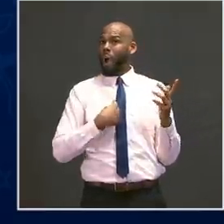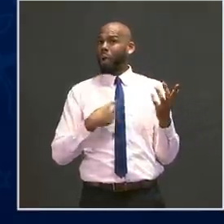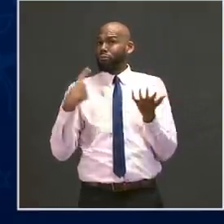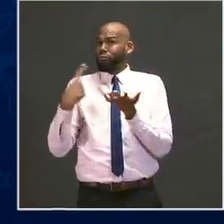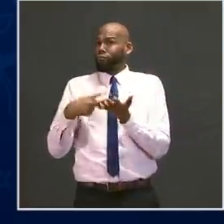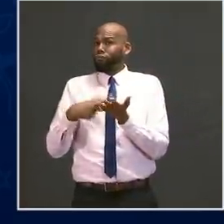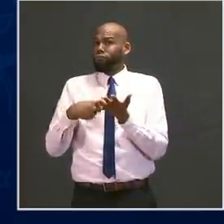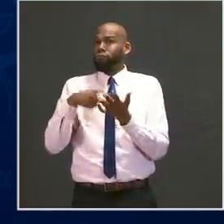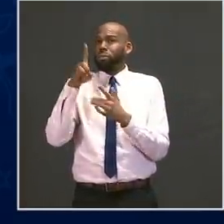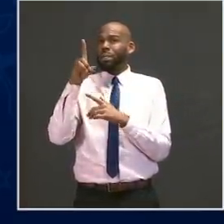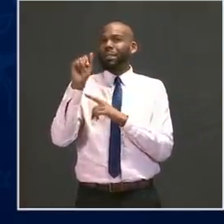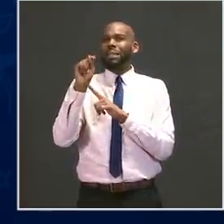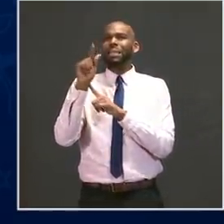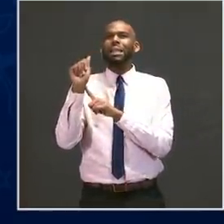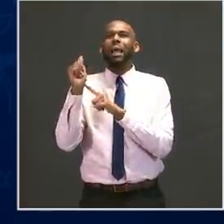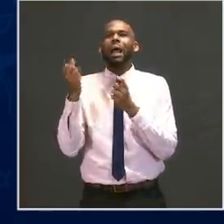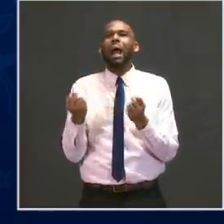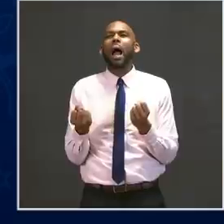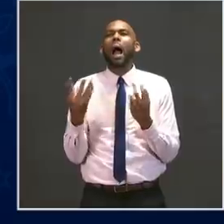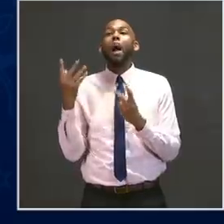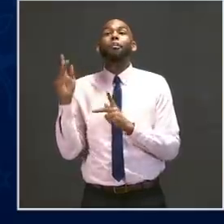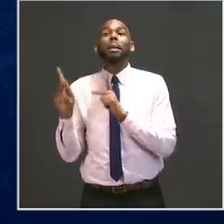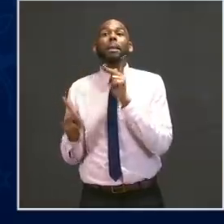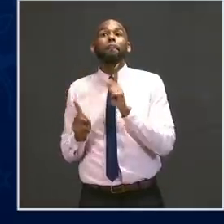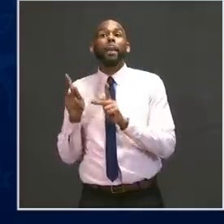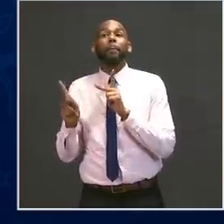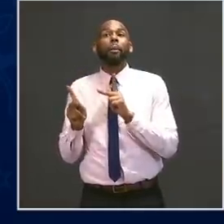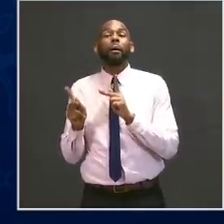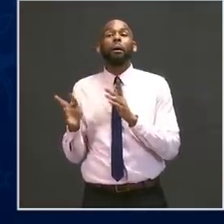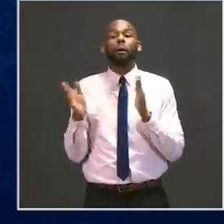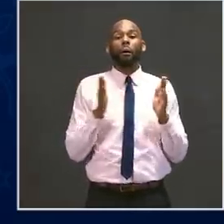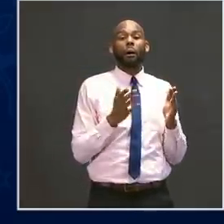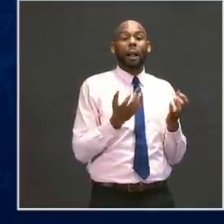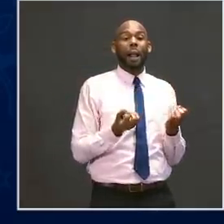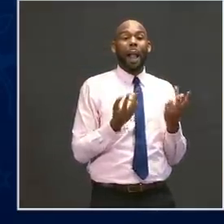of how many people versus how many people are coming into the country.